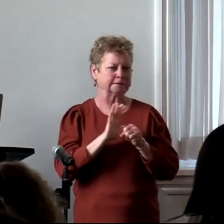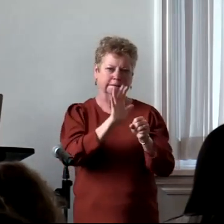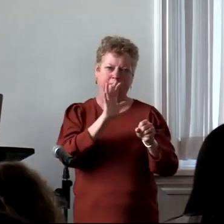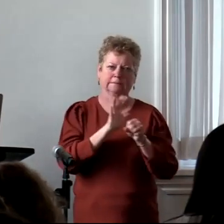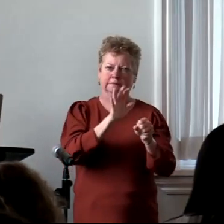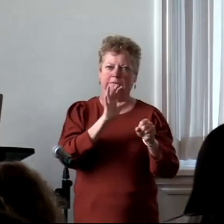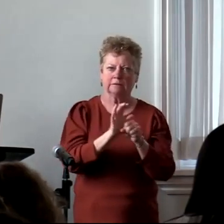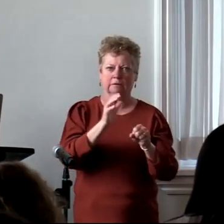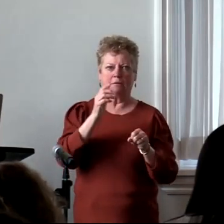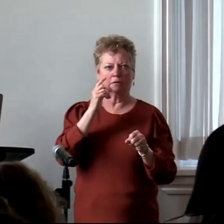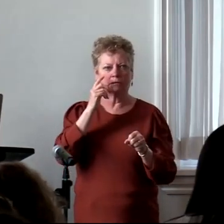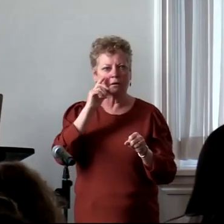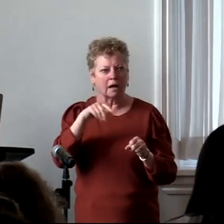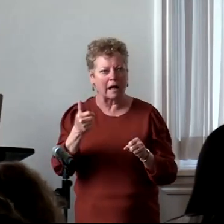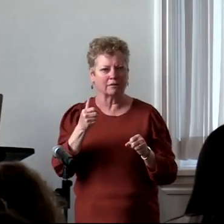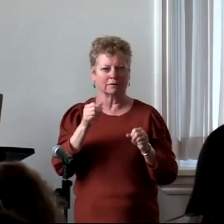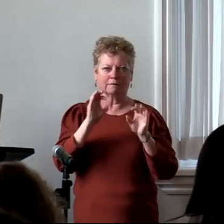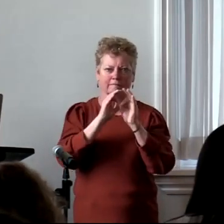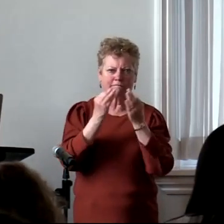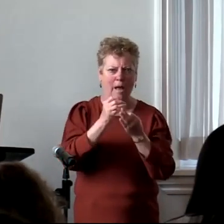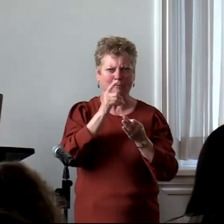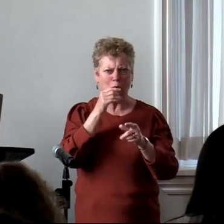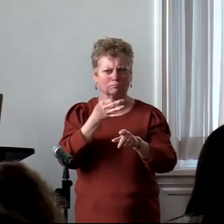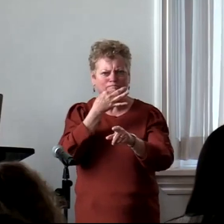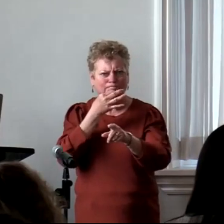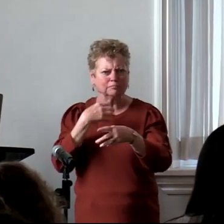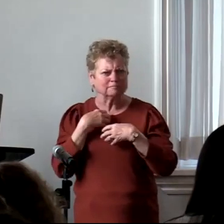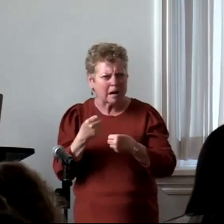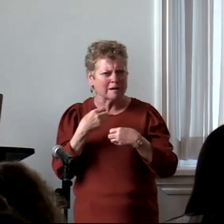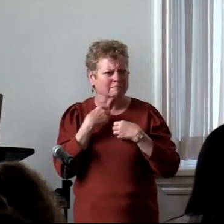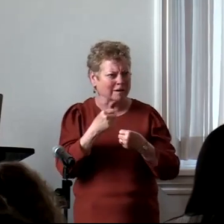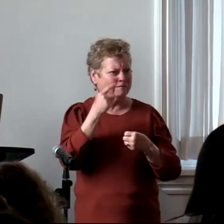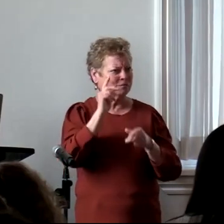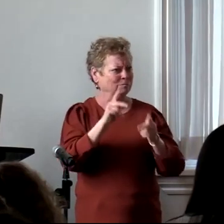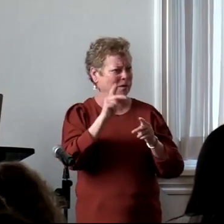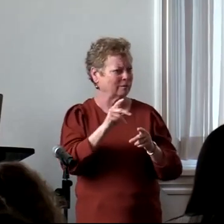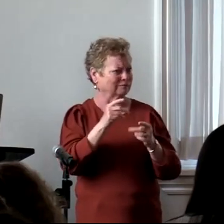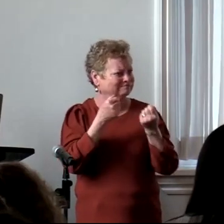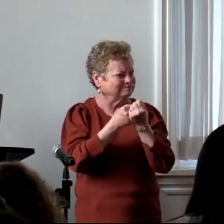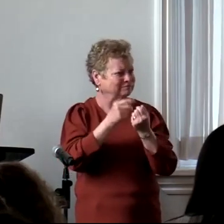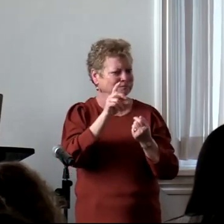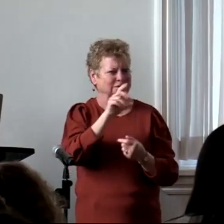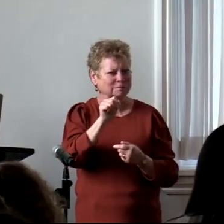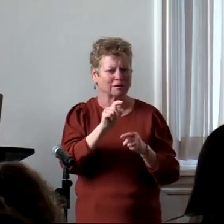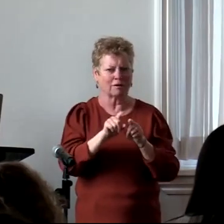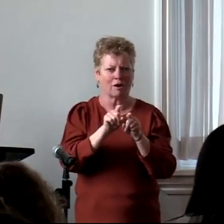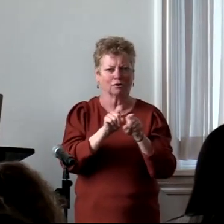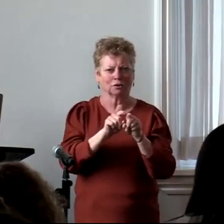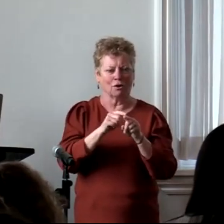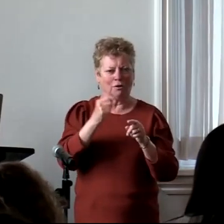so many other courageous families for persons with disabilities and in particular for people with intellectual challenges